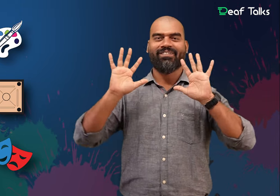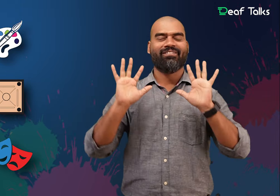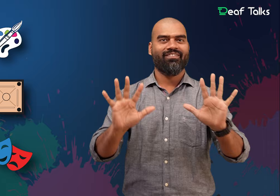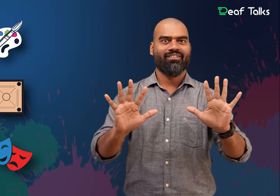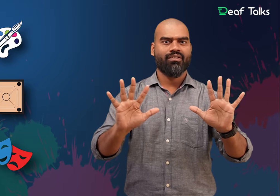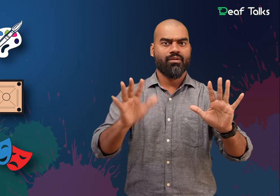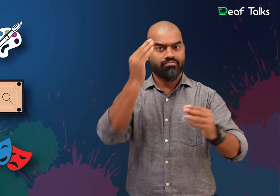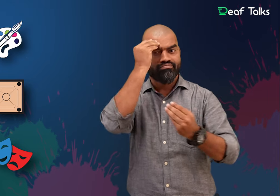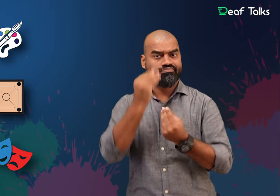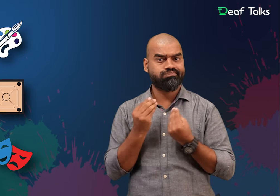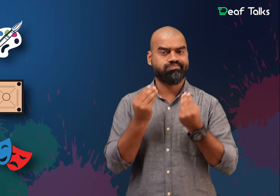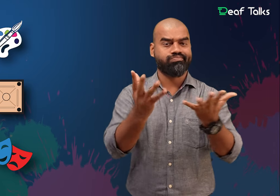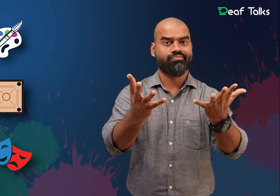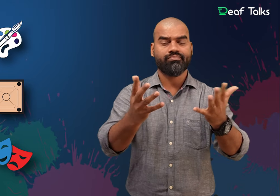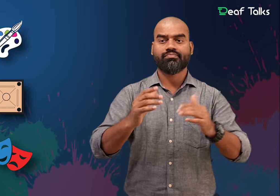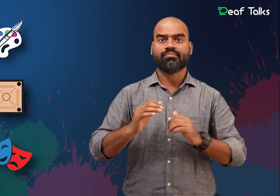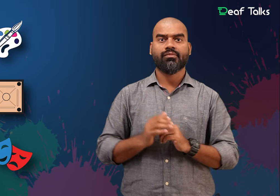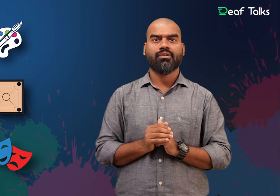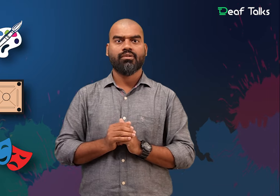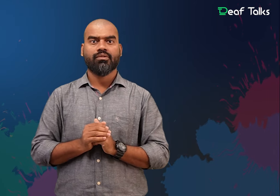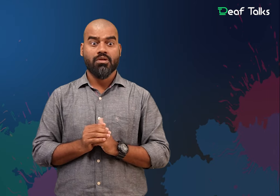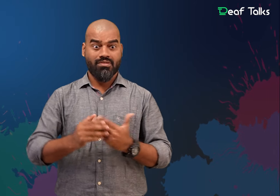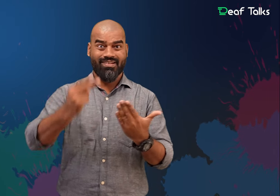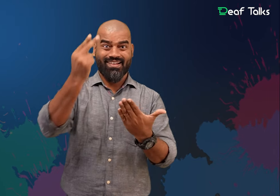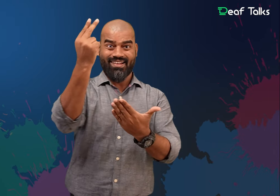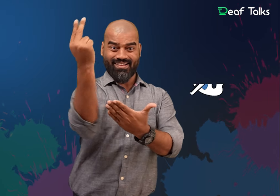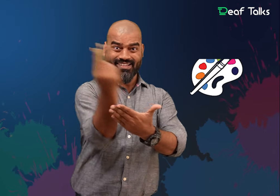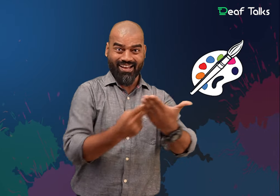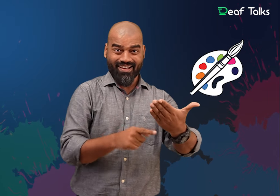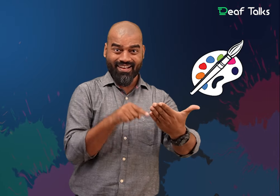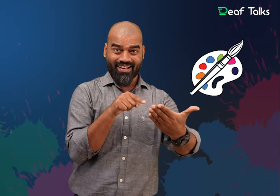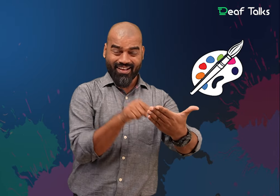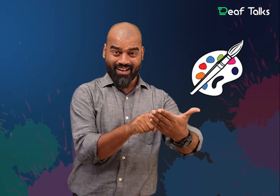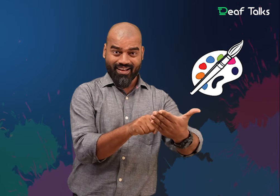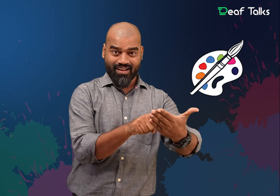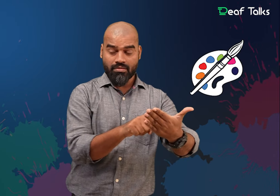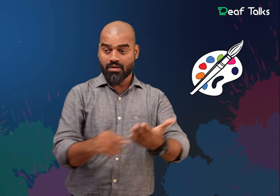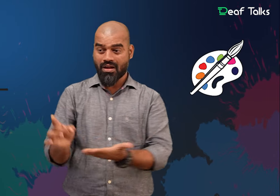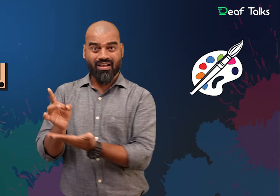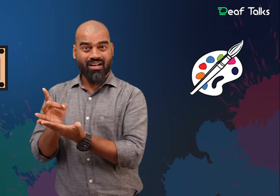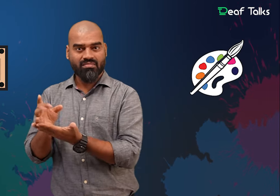Limit: Each individual can participate in up to 2 competitions. Since the drawing and